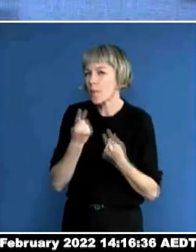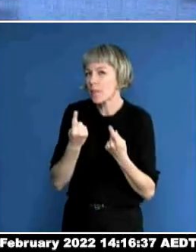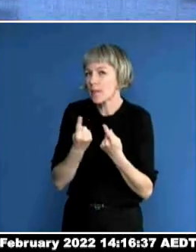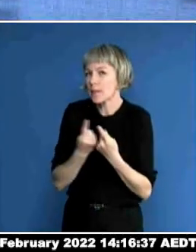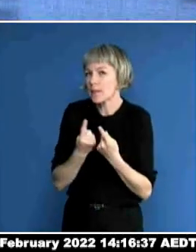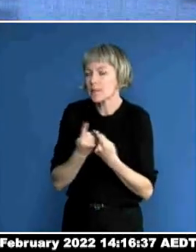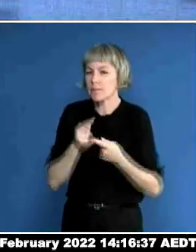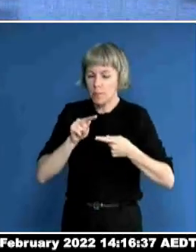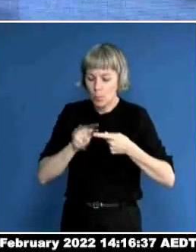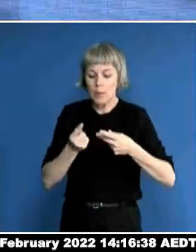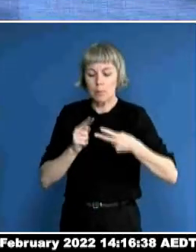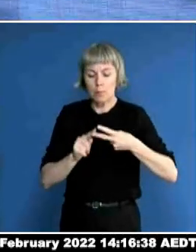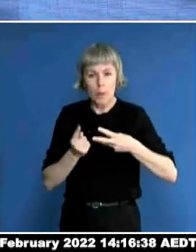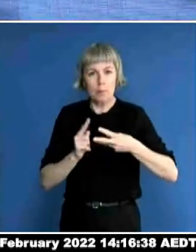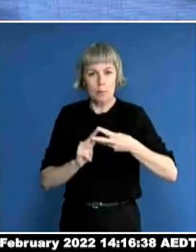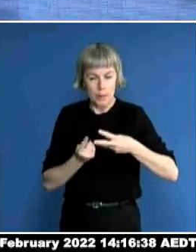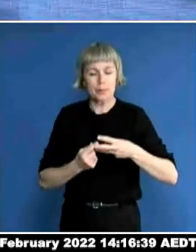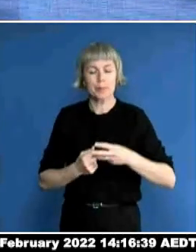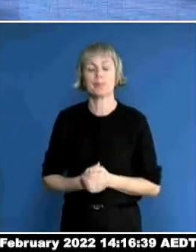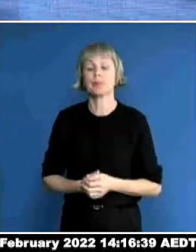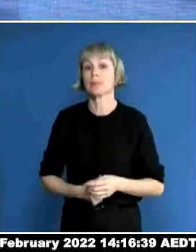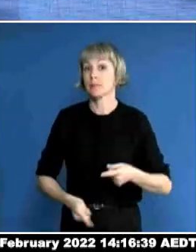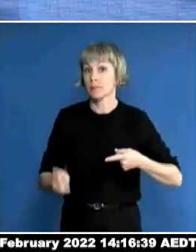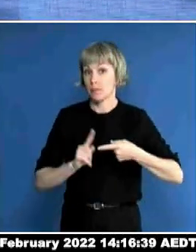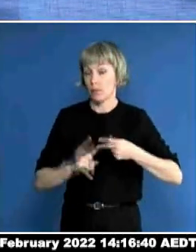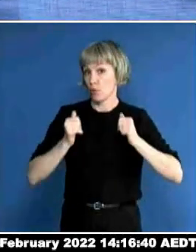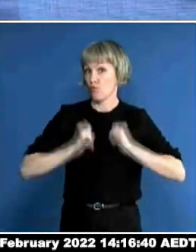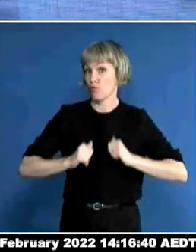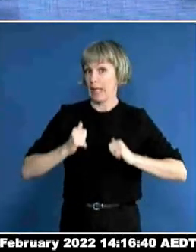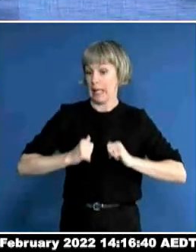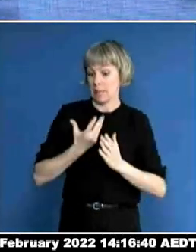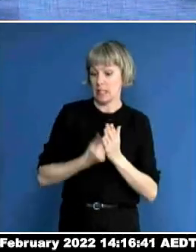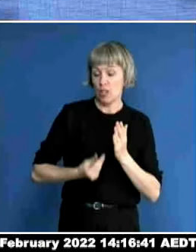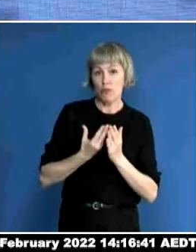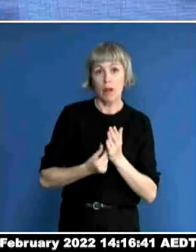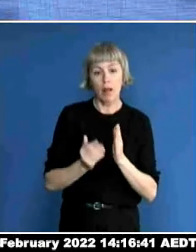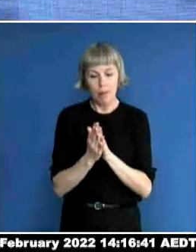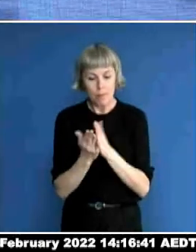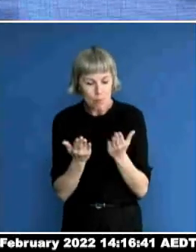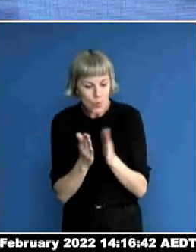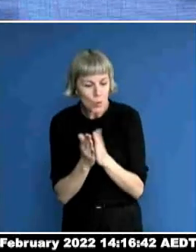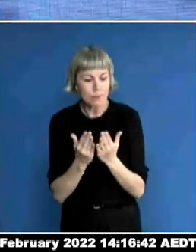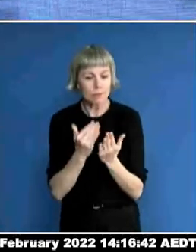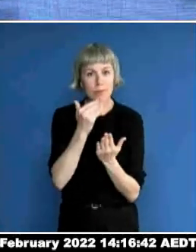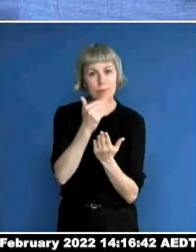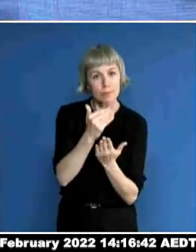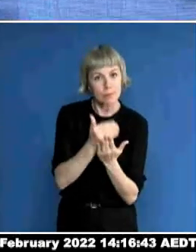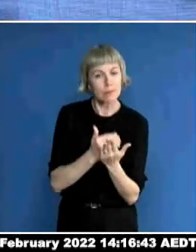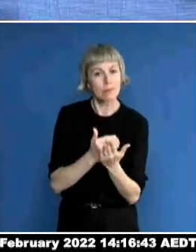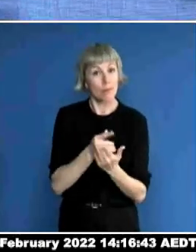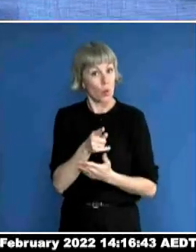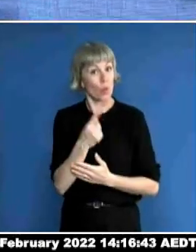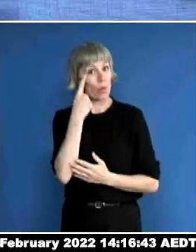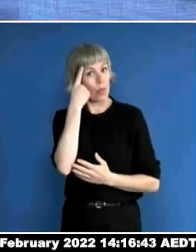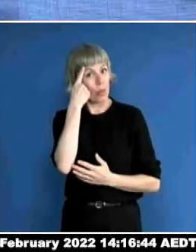You decided that you had better start putting together some training manuals for the BusyBeans participants.